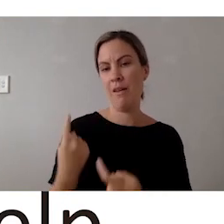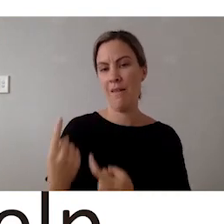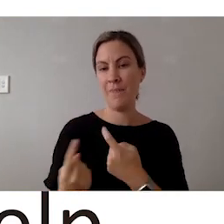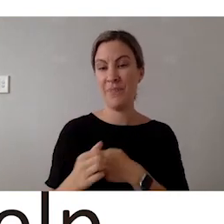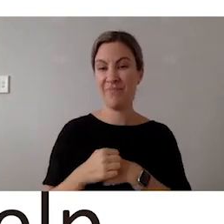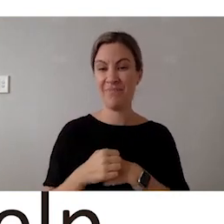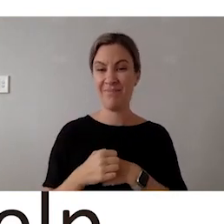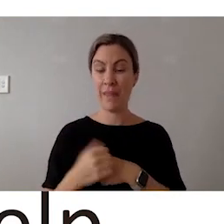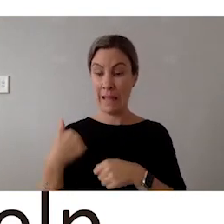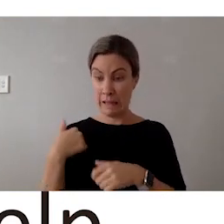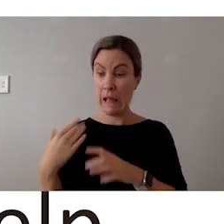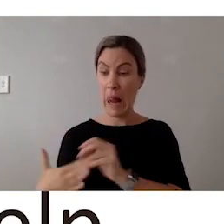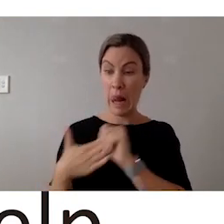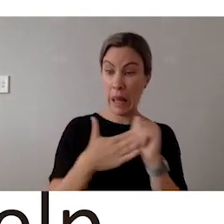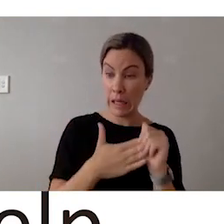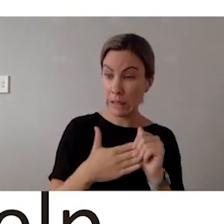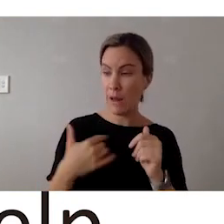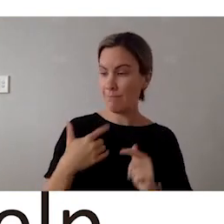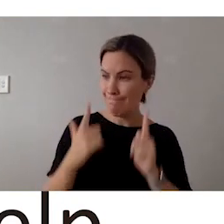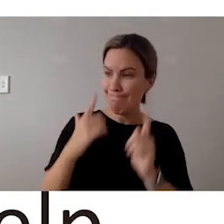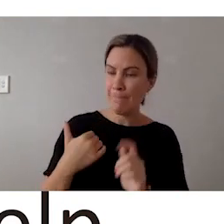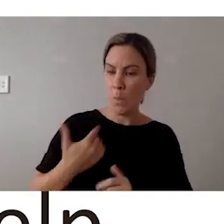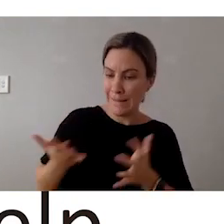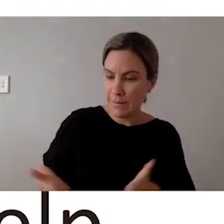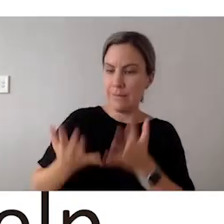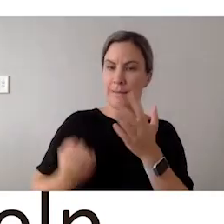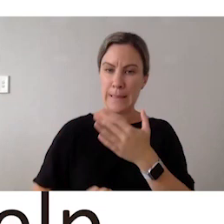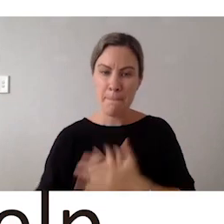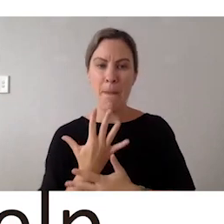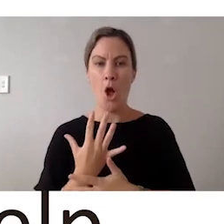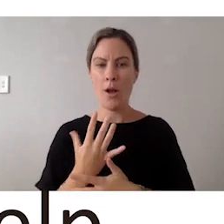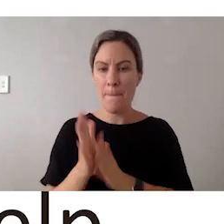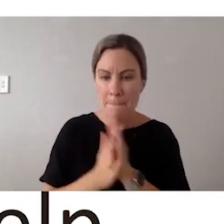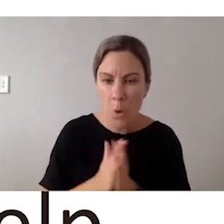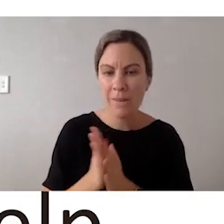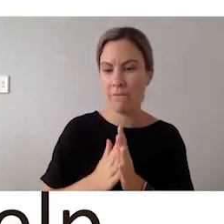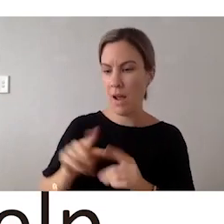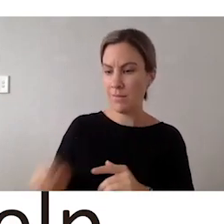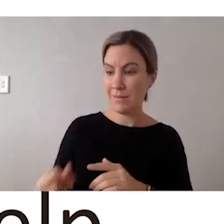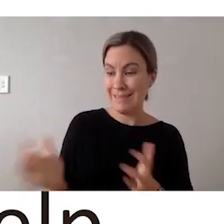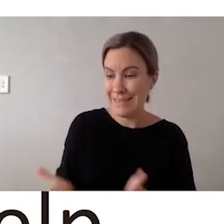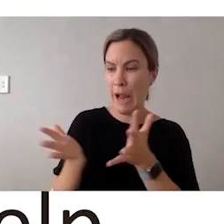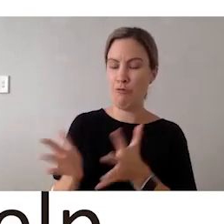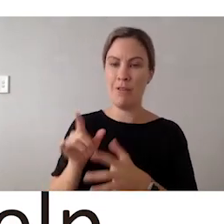as leaders, need to inspire and motivate our people to be their best, and when they are at their best, then we - as a leader - become